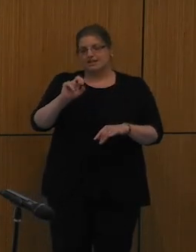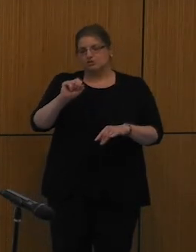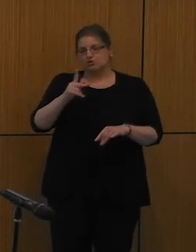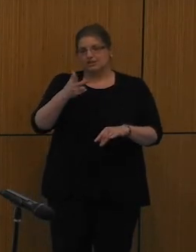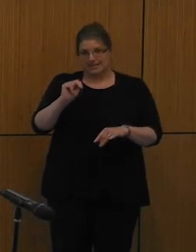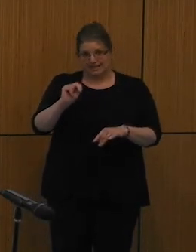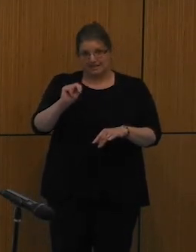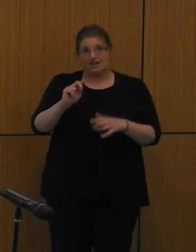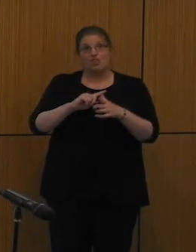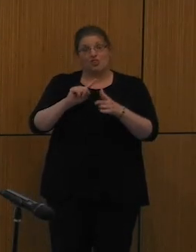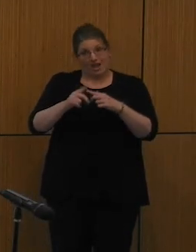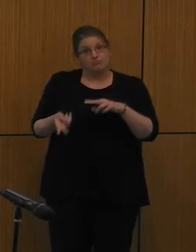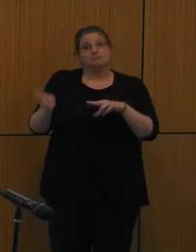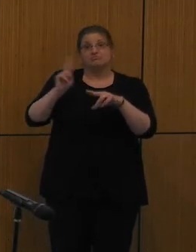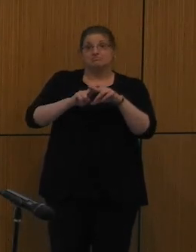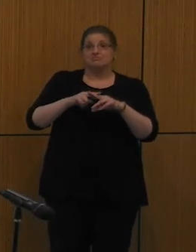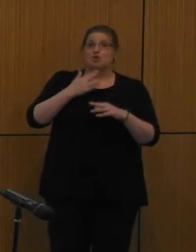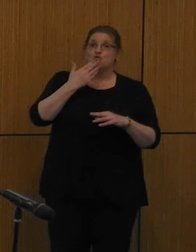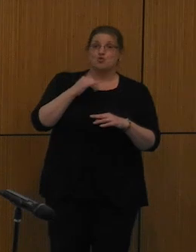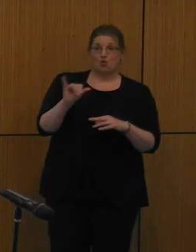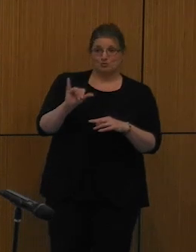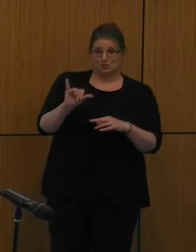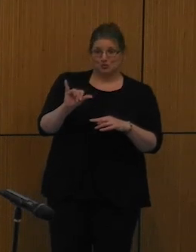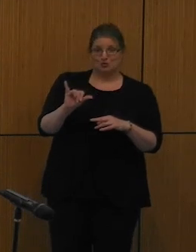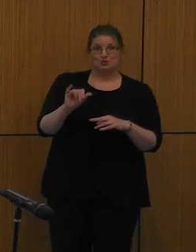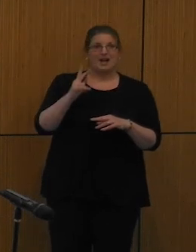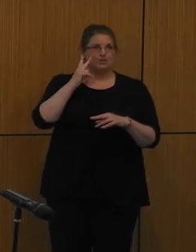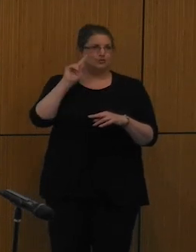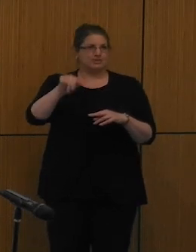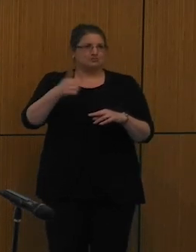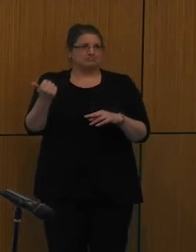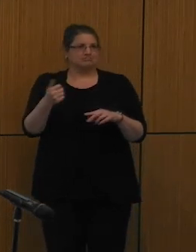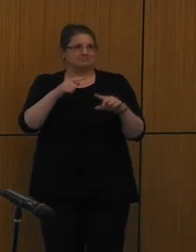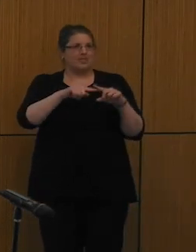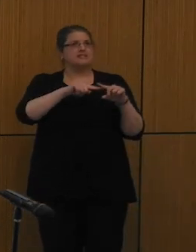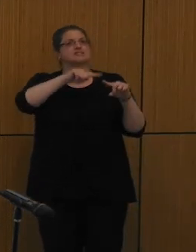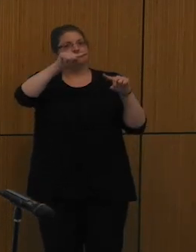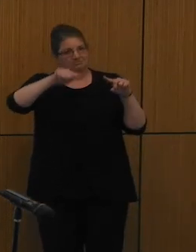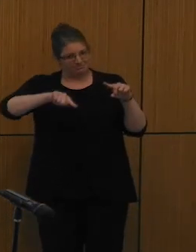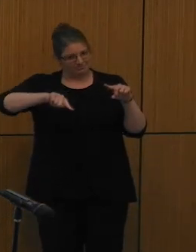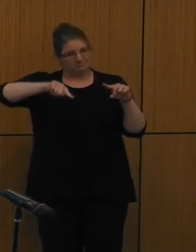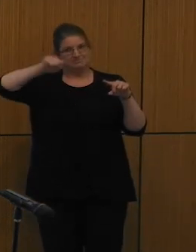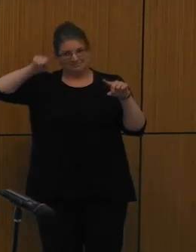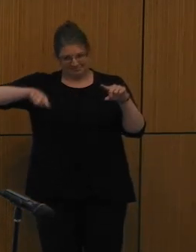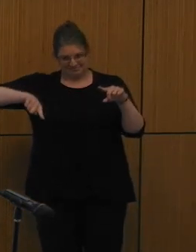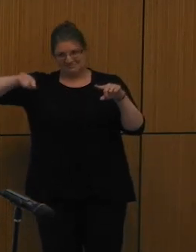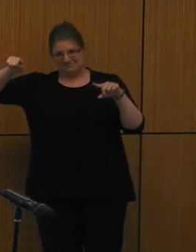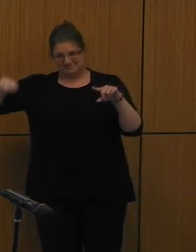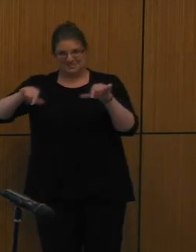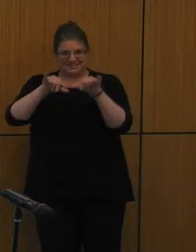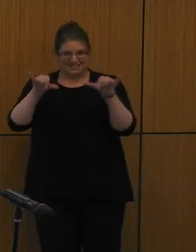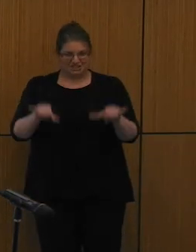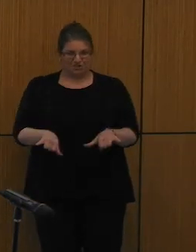So, again, you have another idea of this. Oscillating system. We also have circadian rhythms.